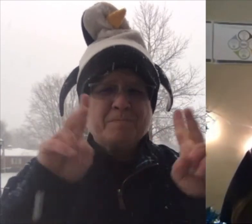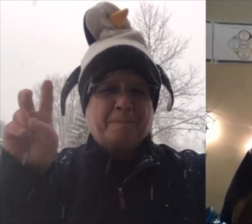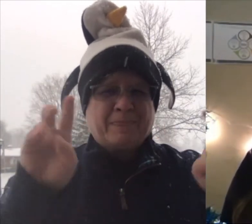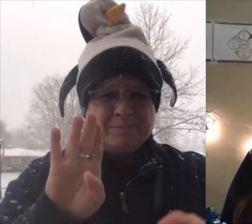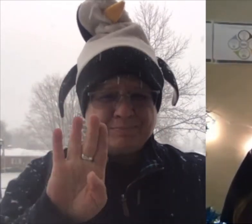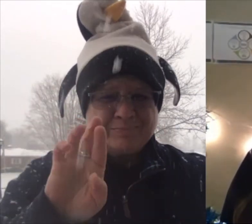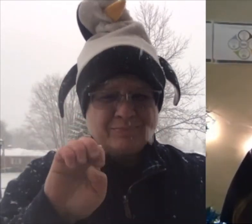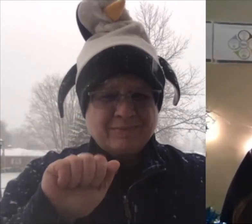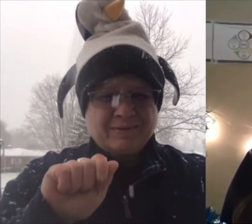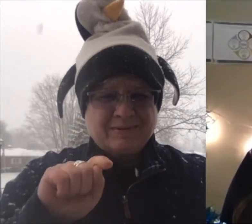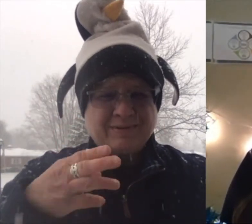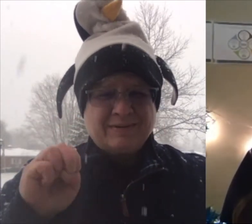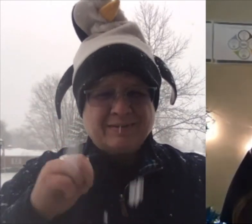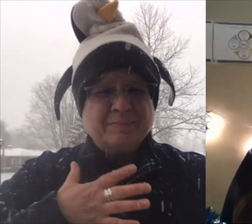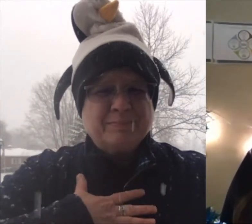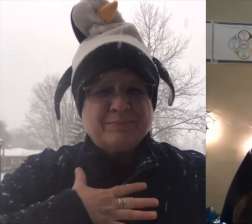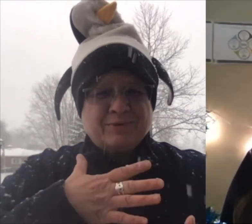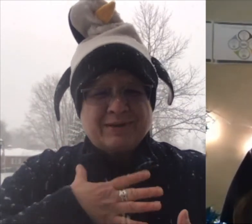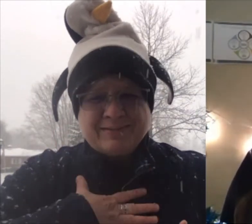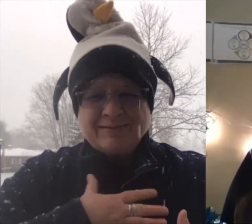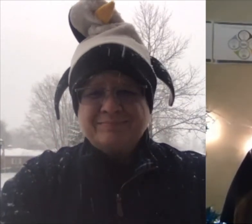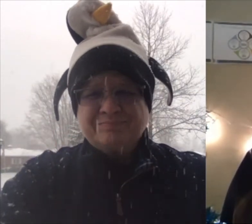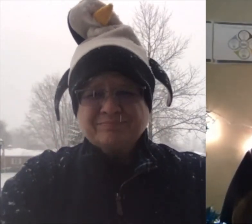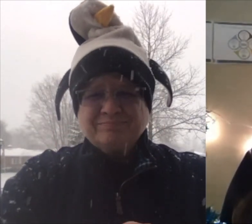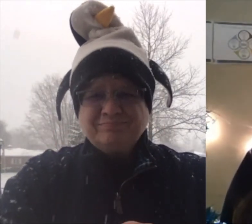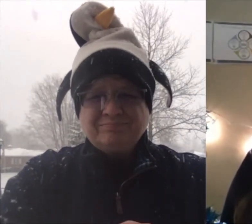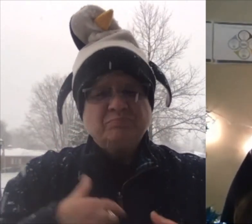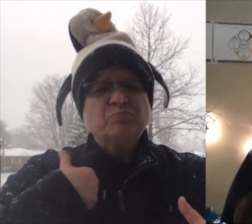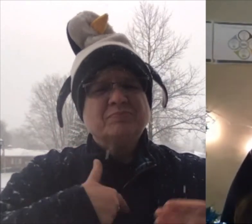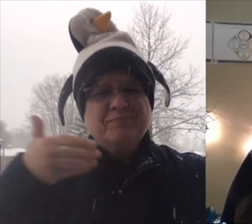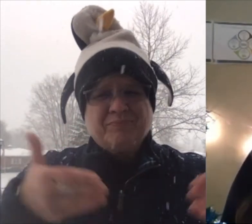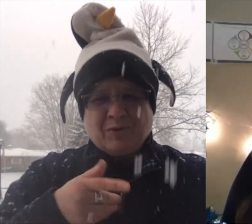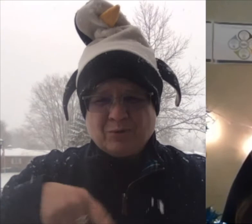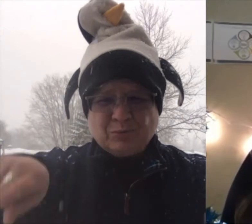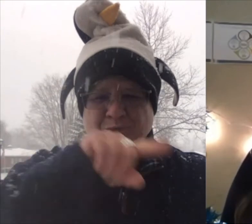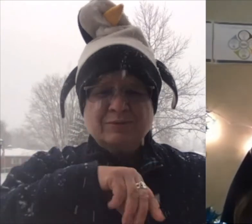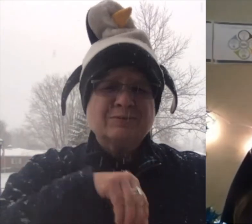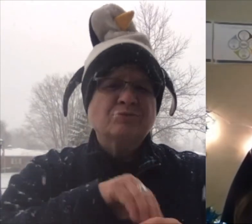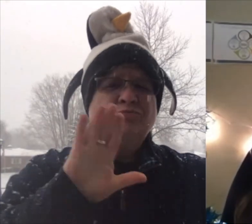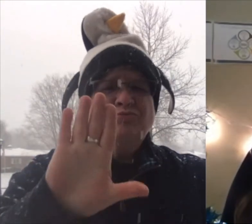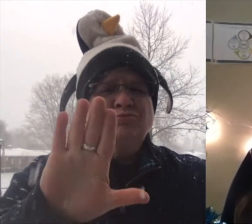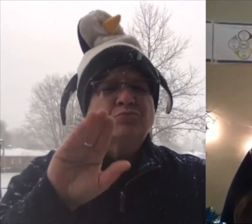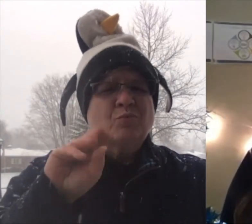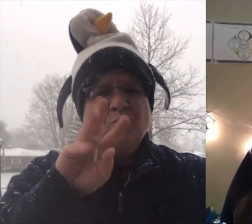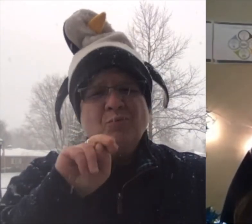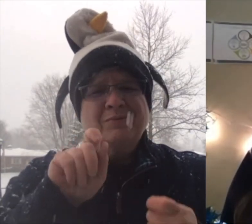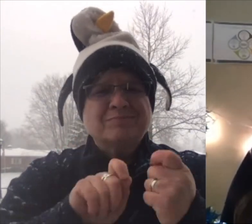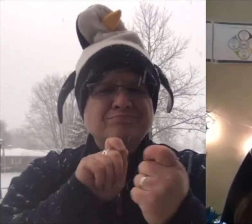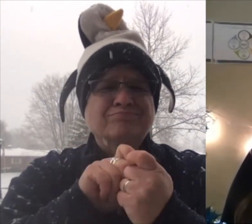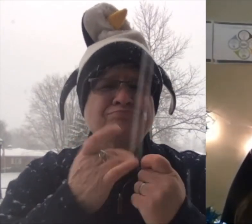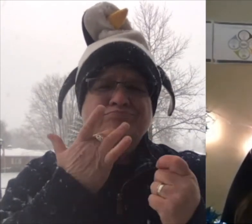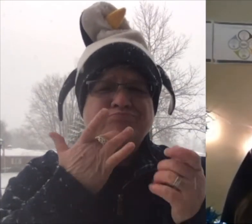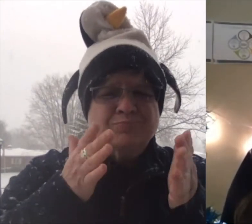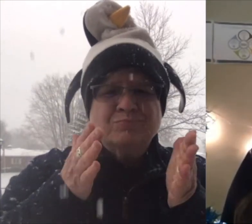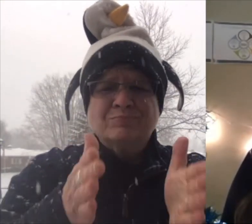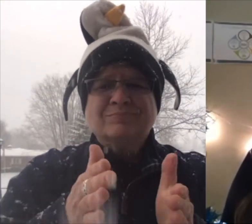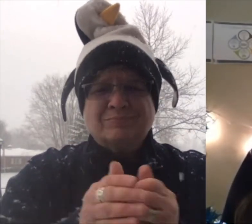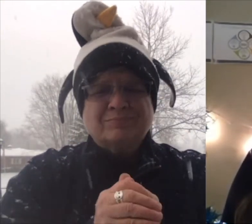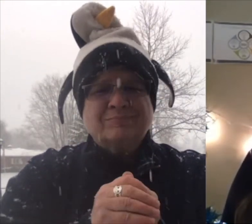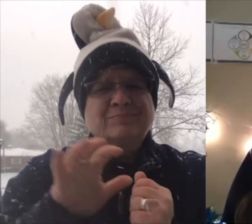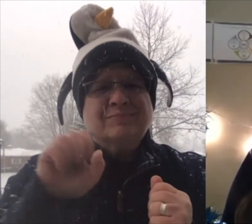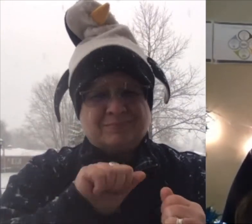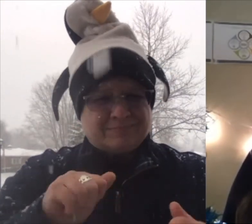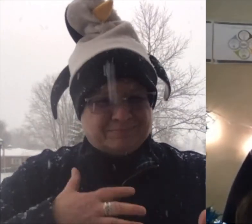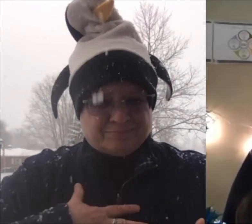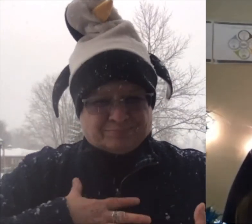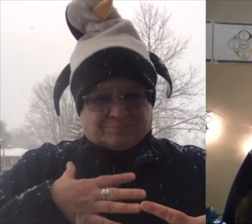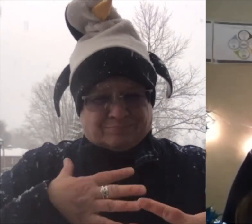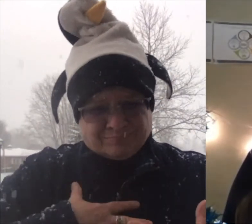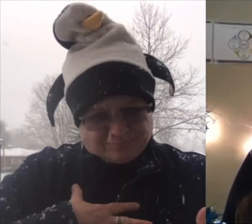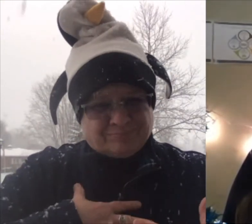lost loved ones continuing their fight and the healthcare workers battling the pandemic every day